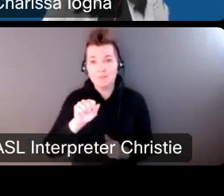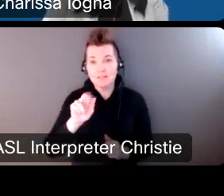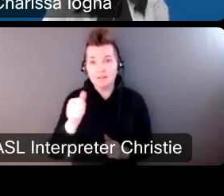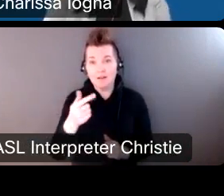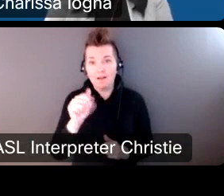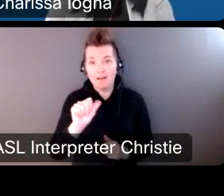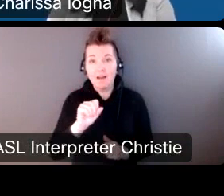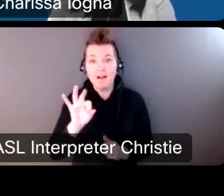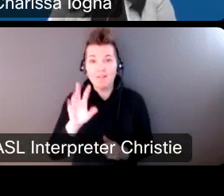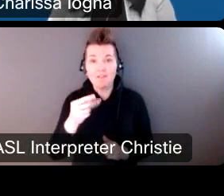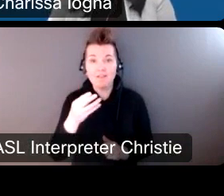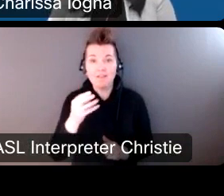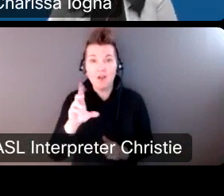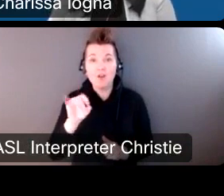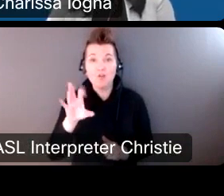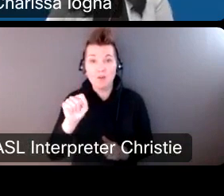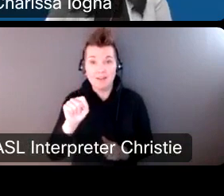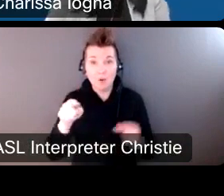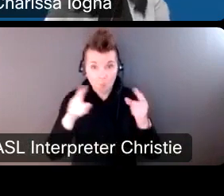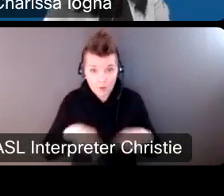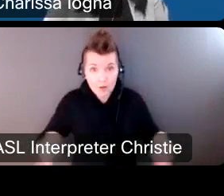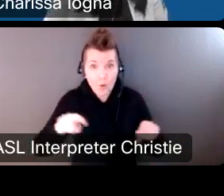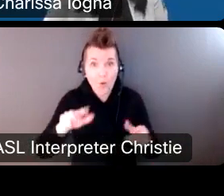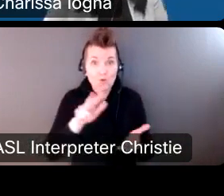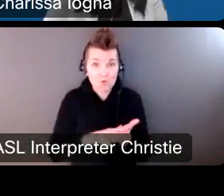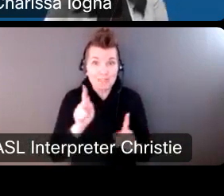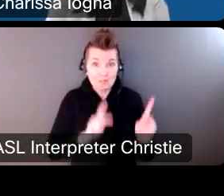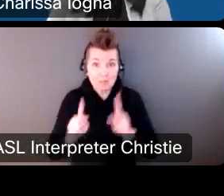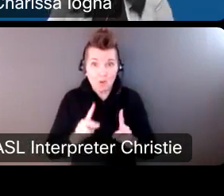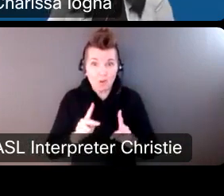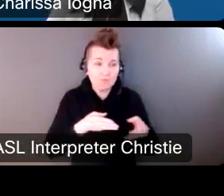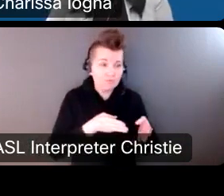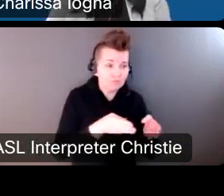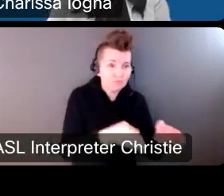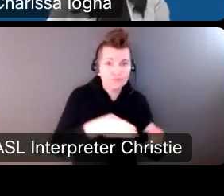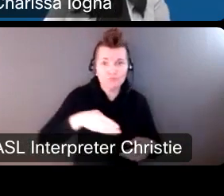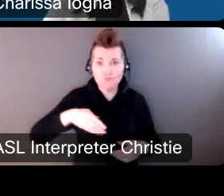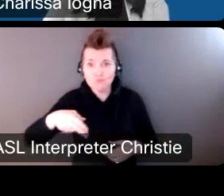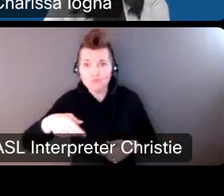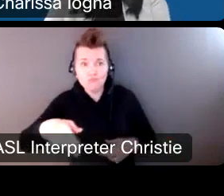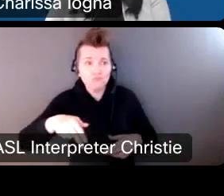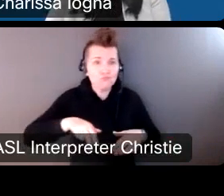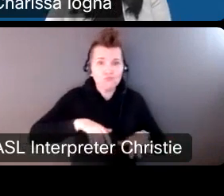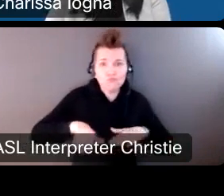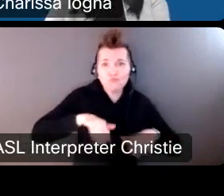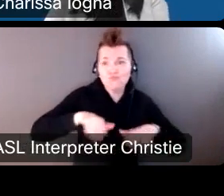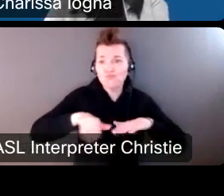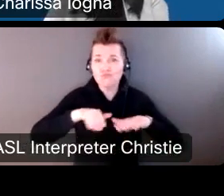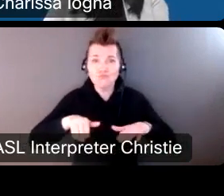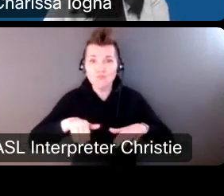The network of streets, lanes, trails, and other rights-of-way cover approximately one fifth of the land within the city.